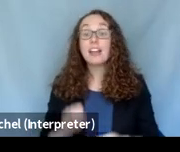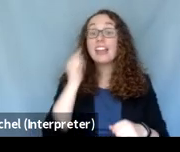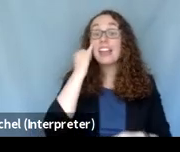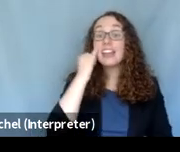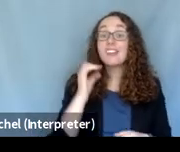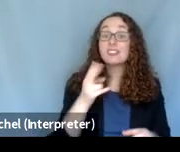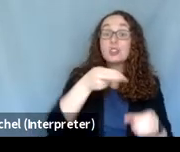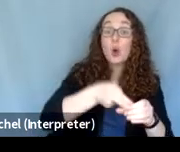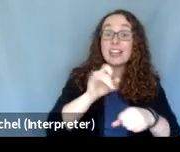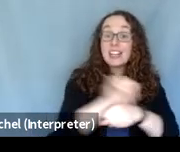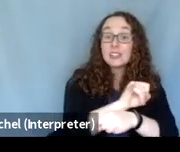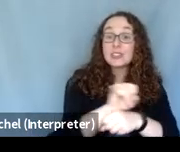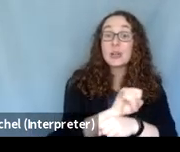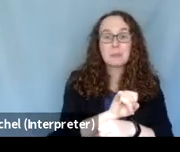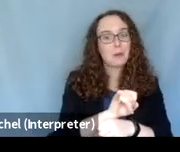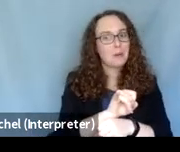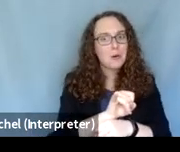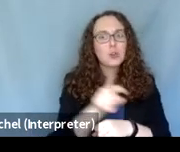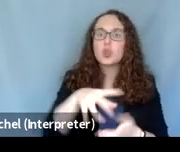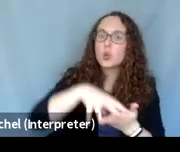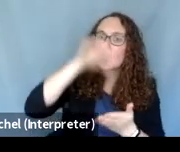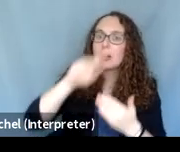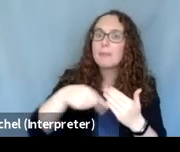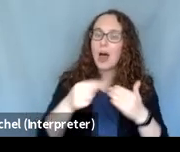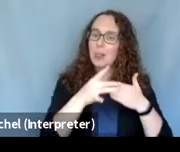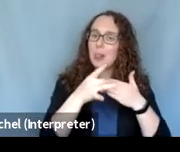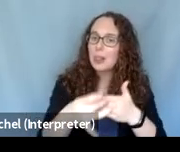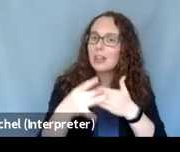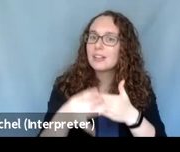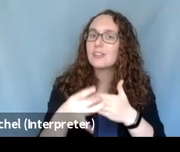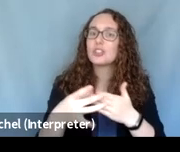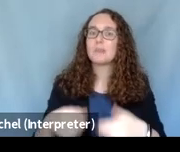it comes to learning accounting. All these things are skills that you can now